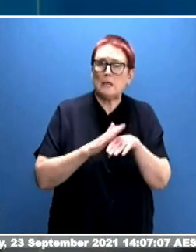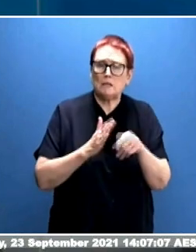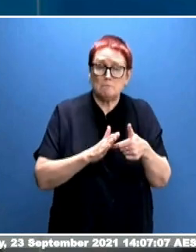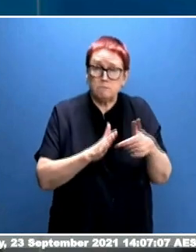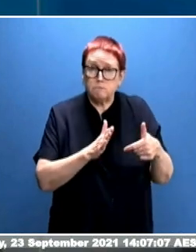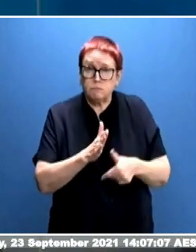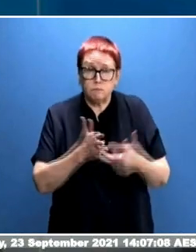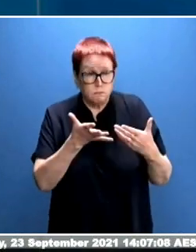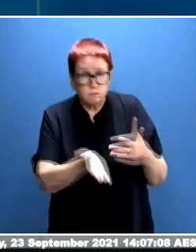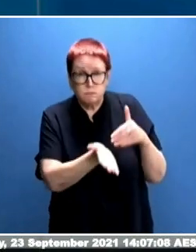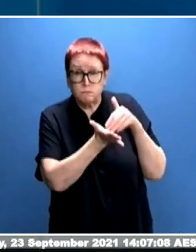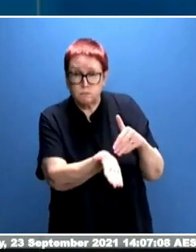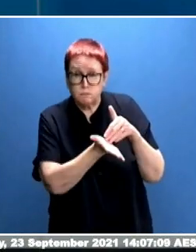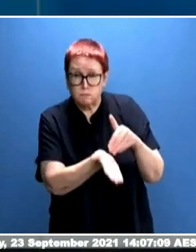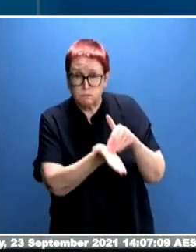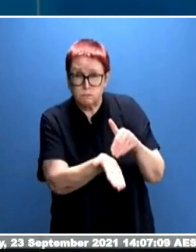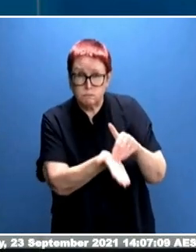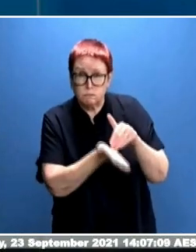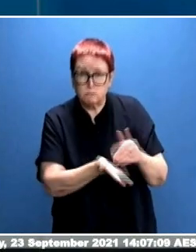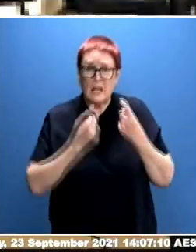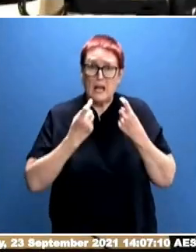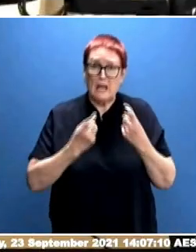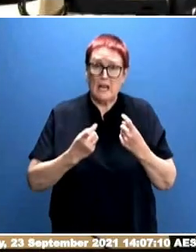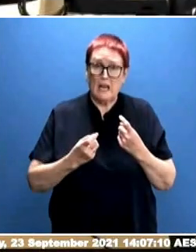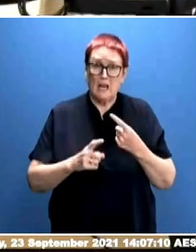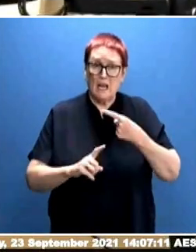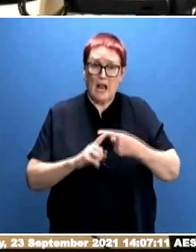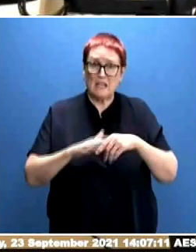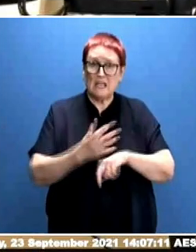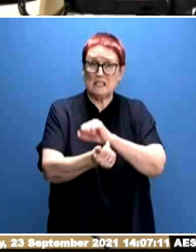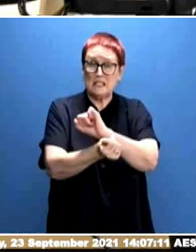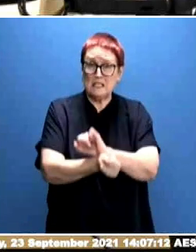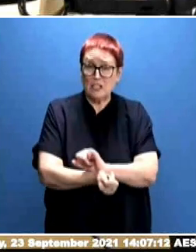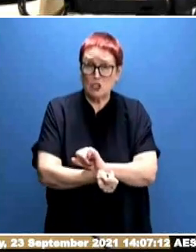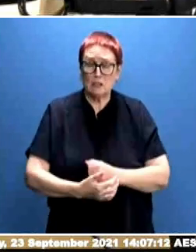residential care and the Safe Care and detention, are they otherwise in